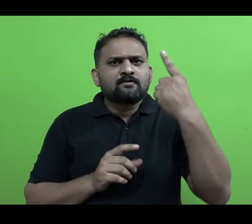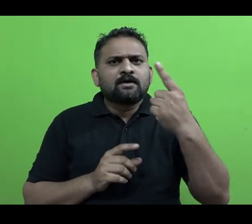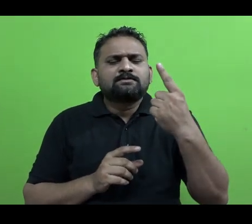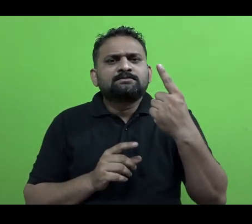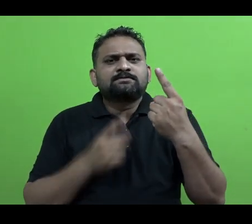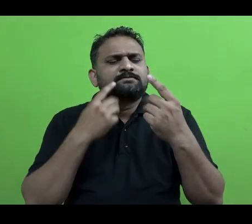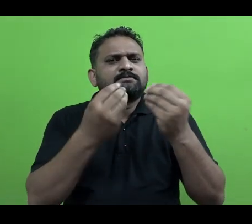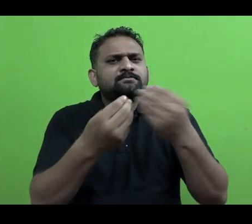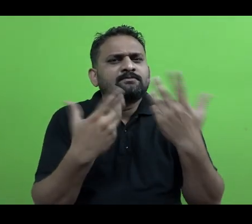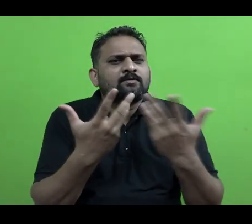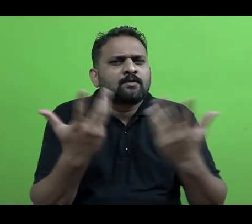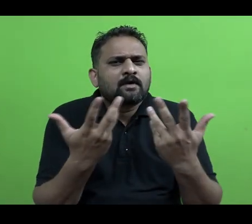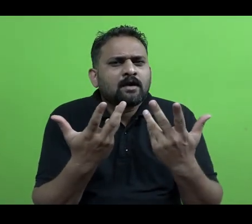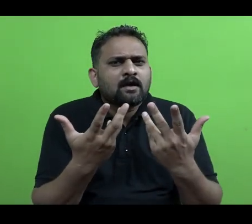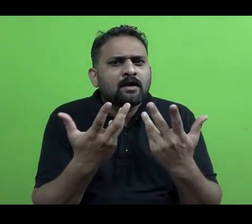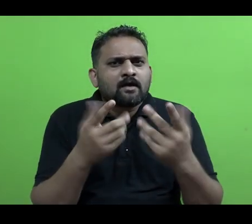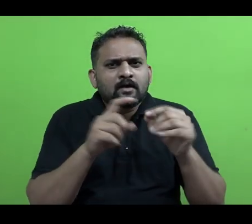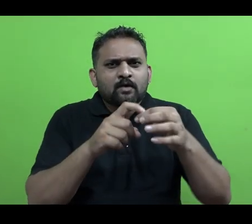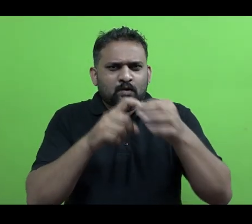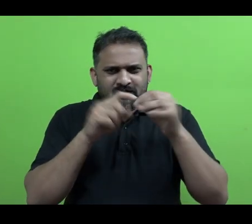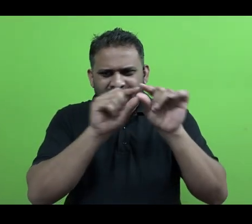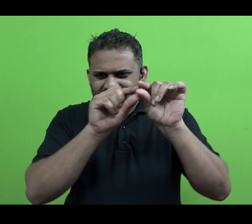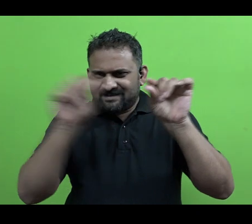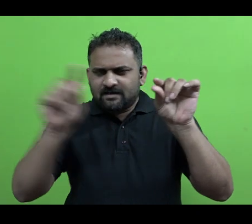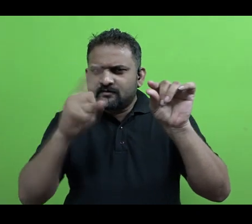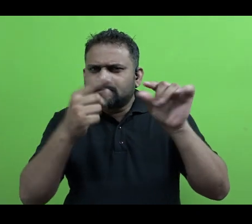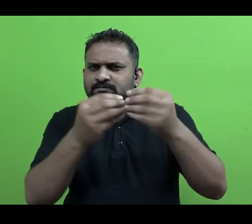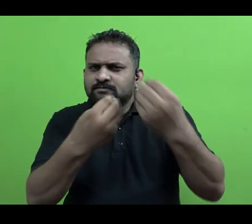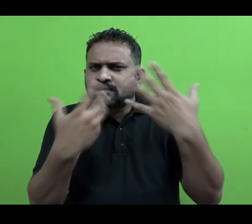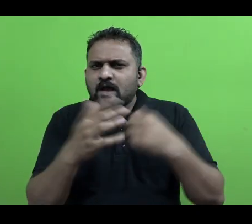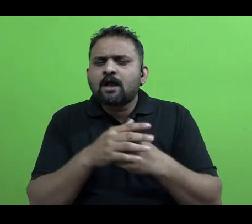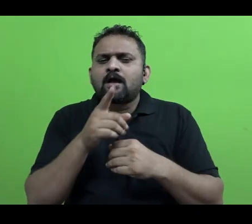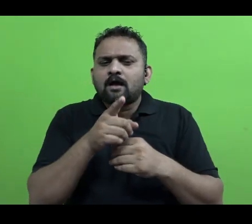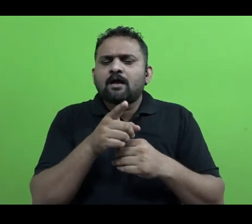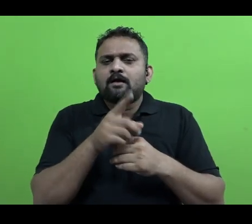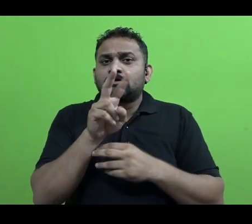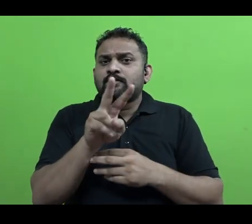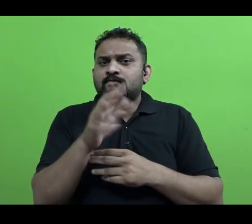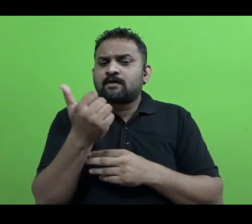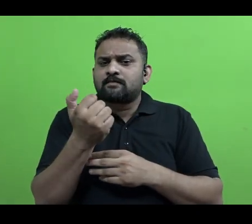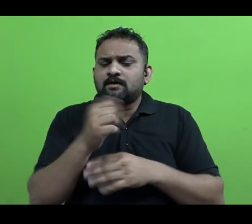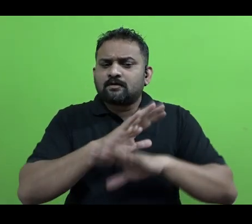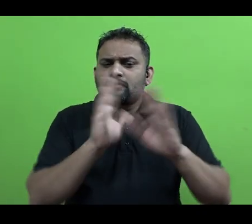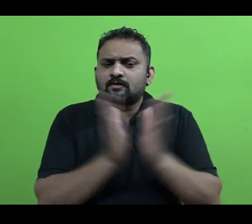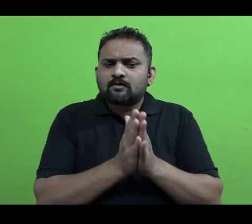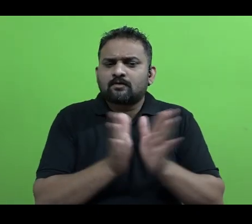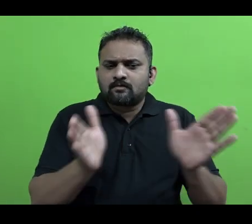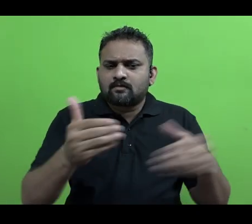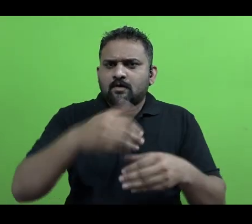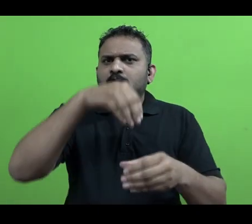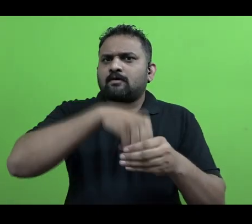What's the first bit of information that we have from the sum? There are 25 pens in the box